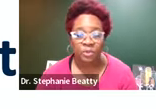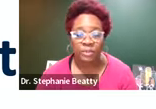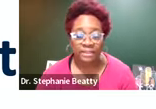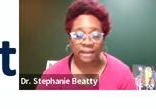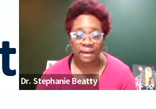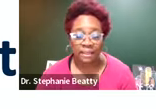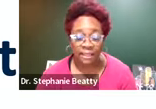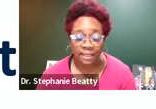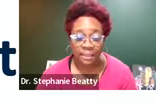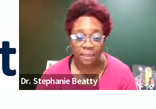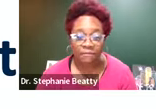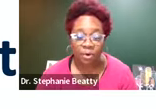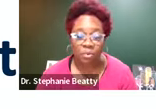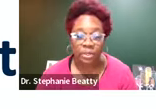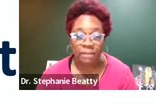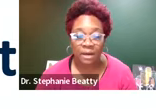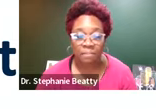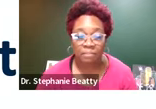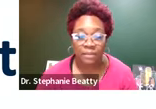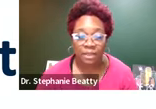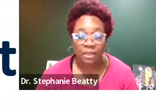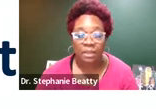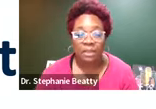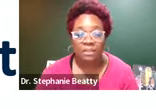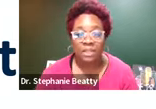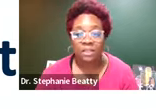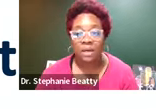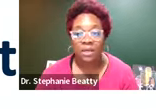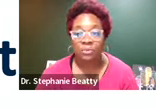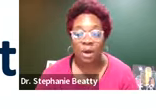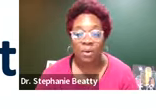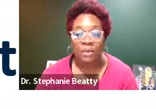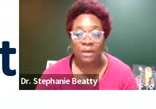If you click that link, the form will come up. Just to let you know